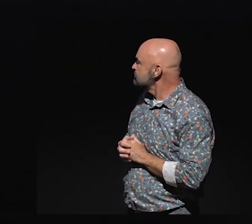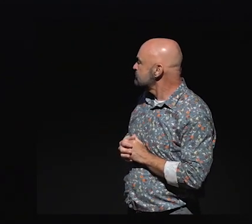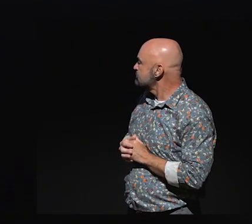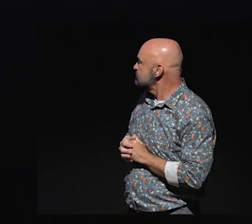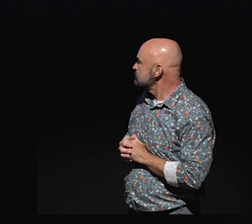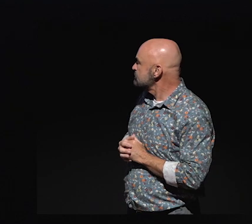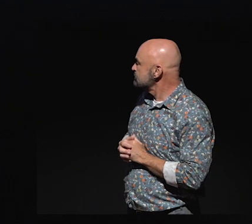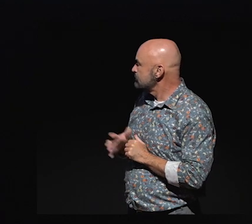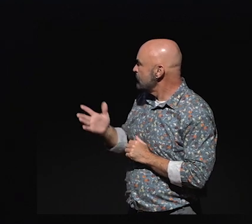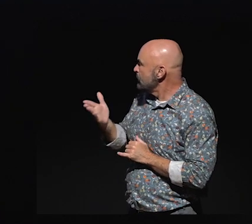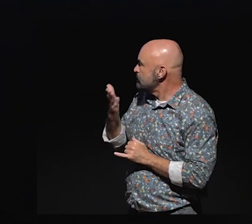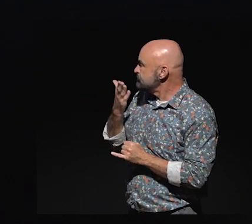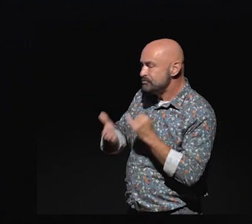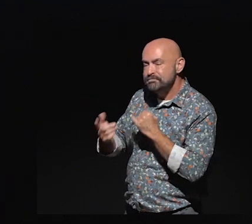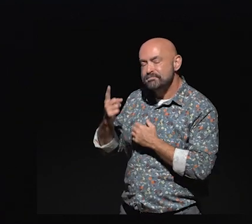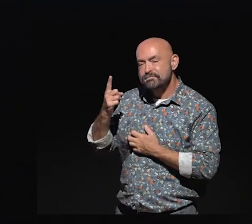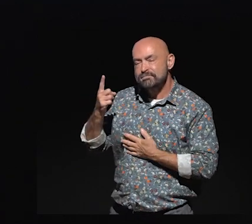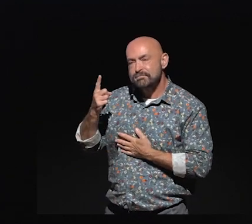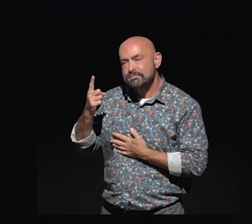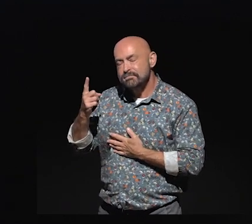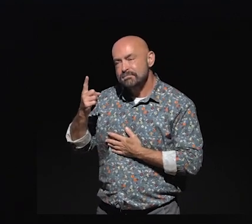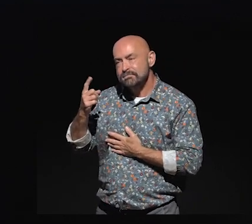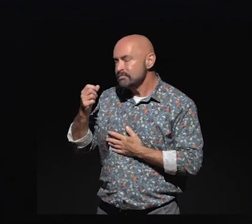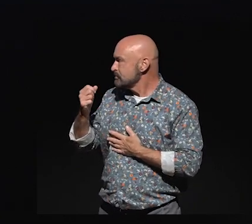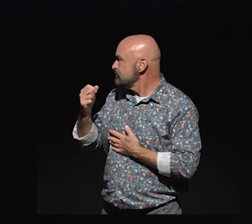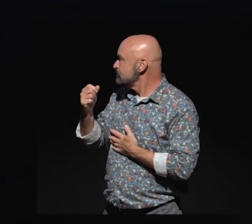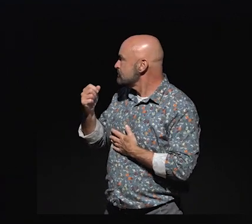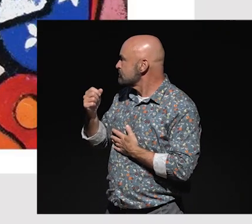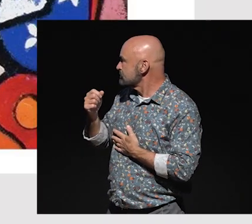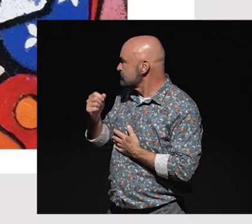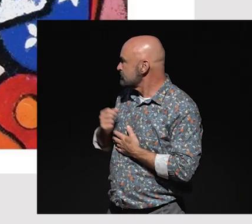And my final point will simply be to show you the reflection